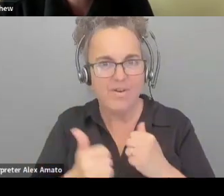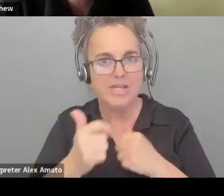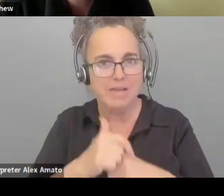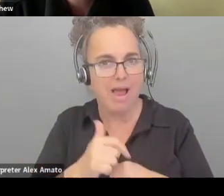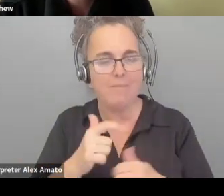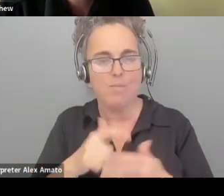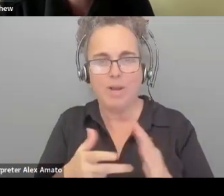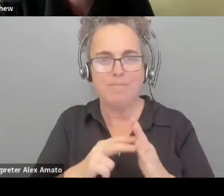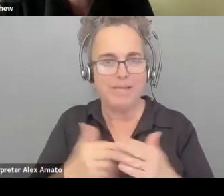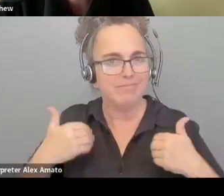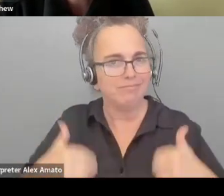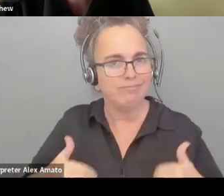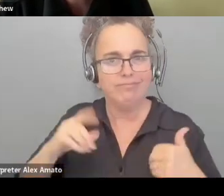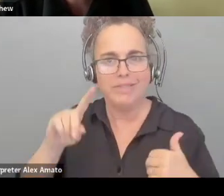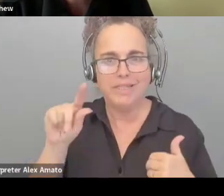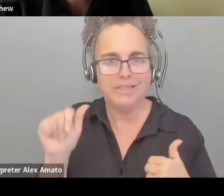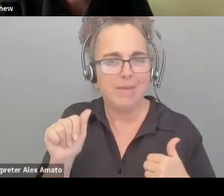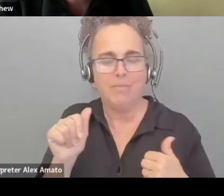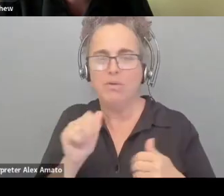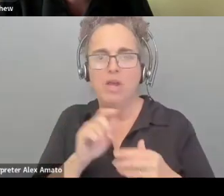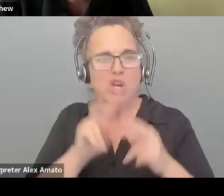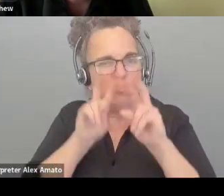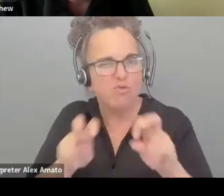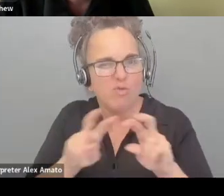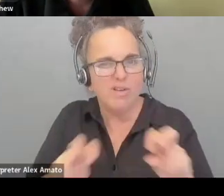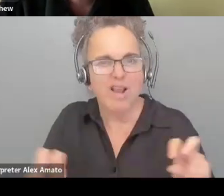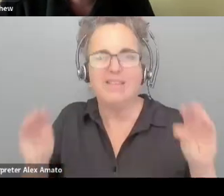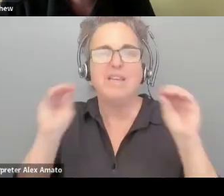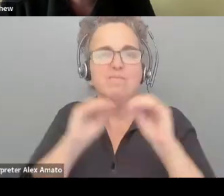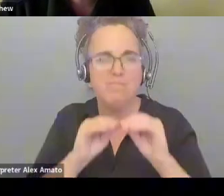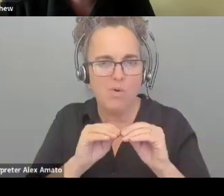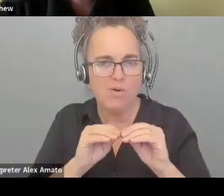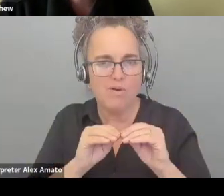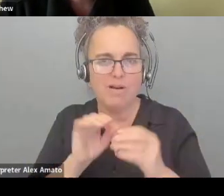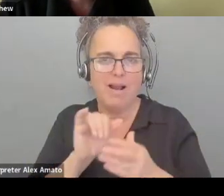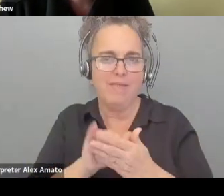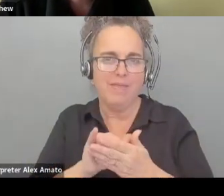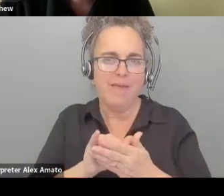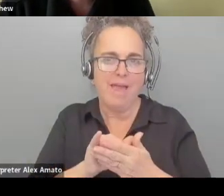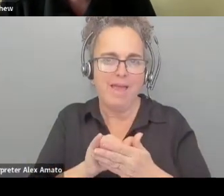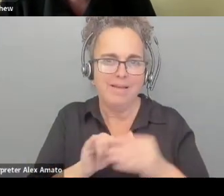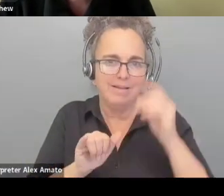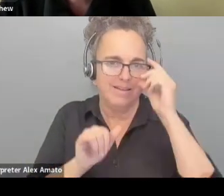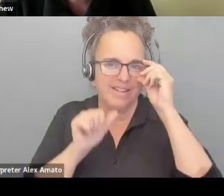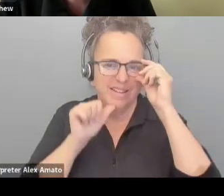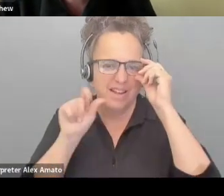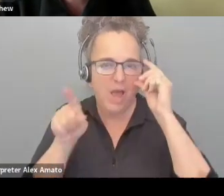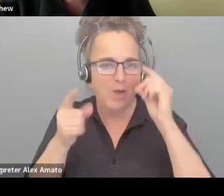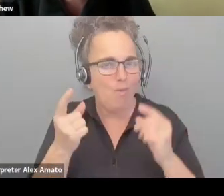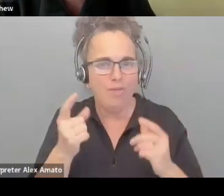in this environment is to be scrutinized extra. And that can be not just an inconvenience as it is